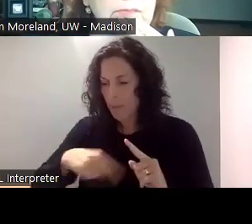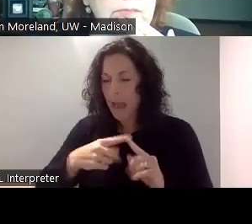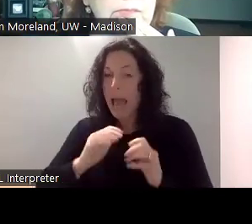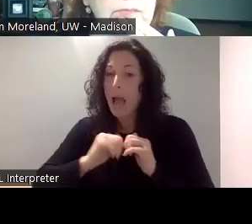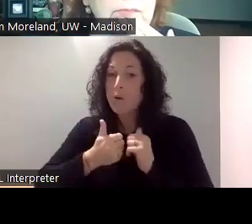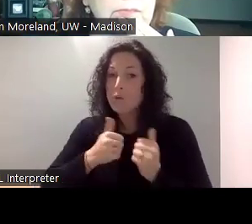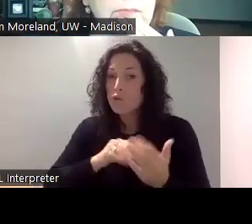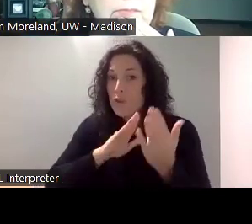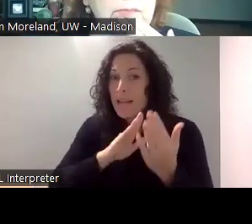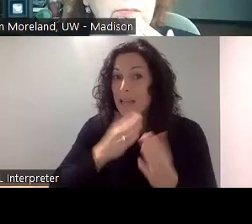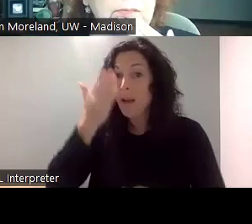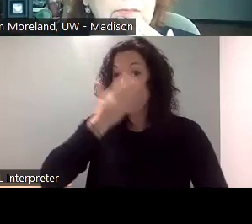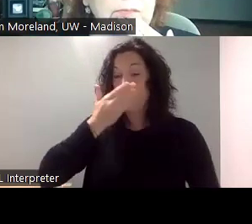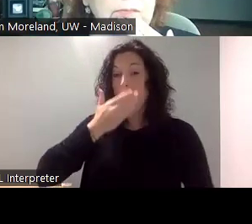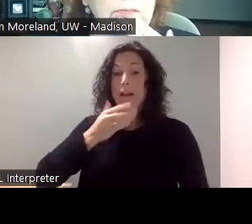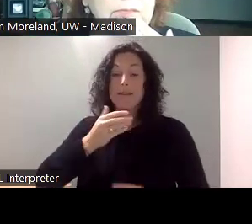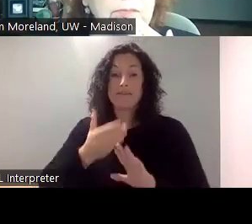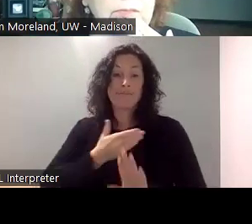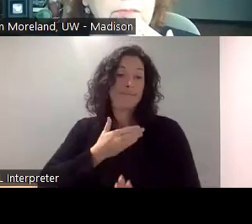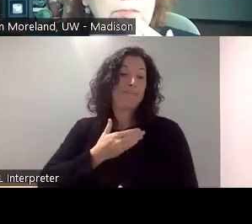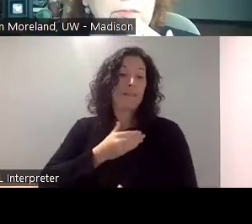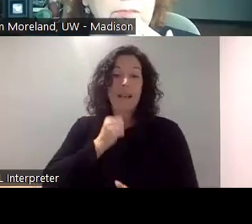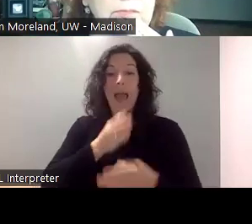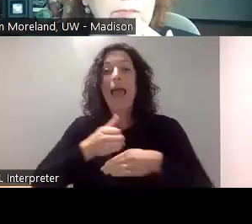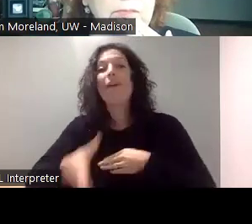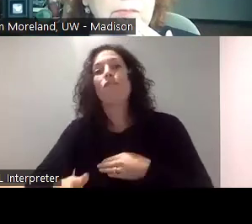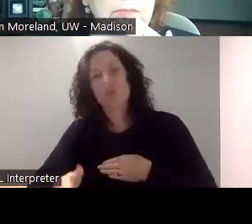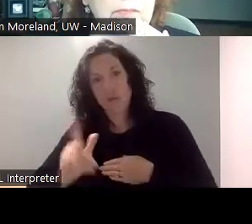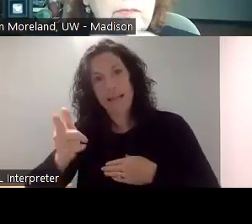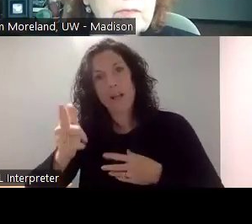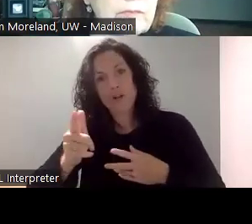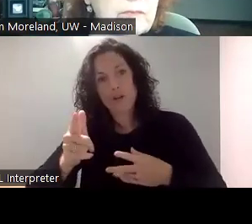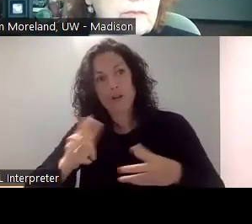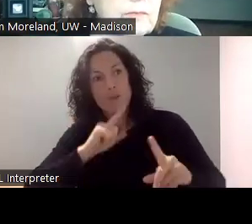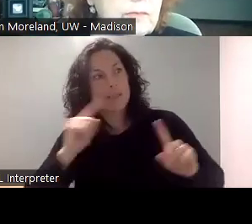rather than having them occur after the fact. So, Missy, I'm sure you probably have something to add